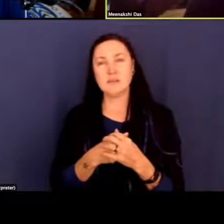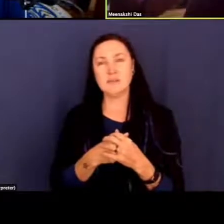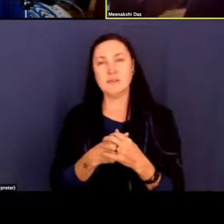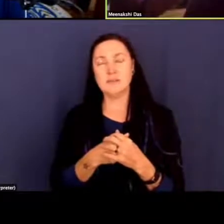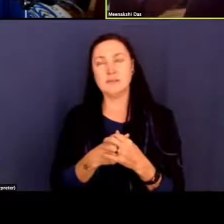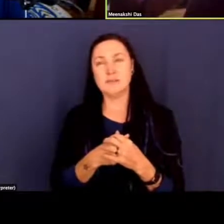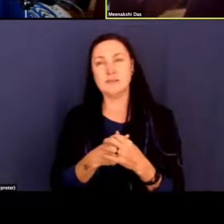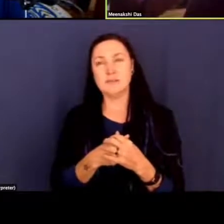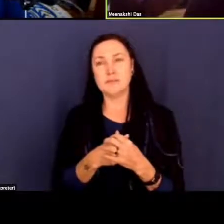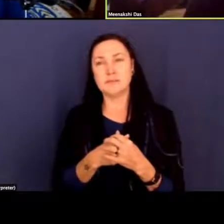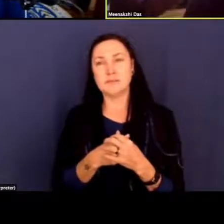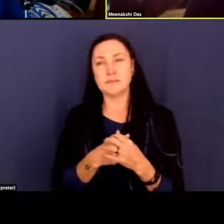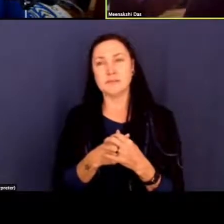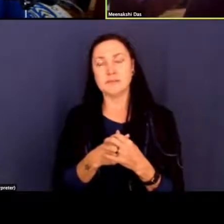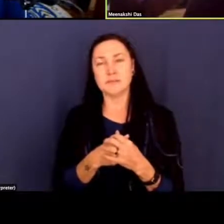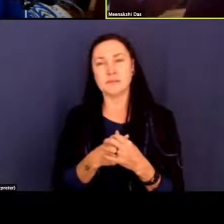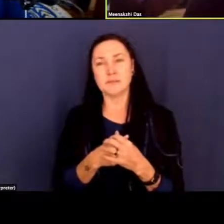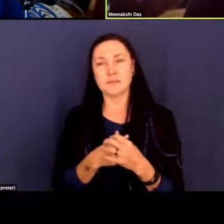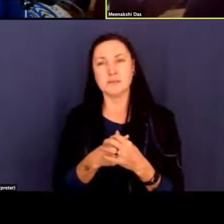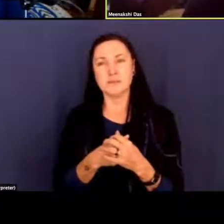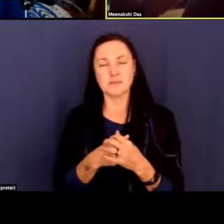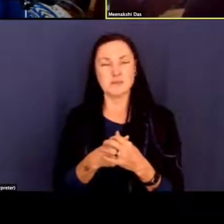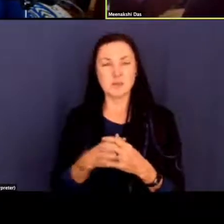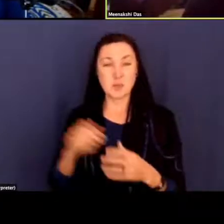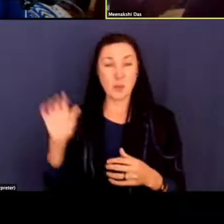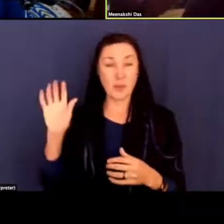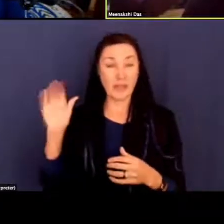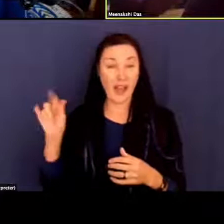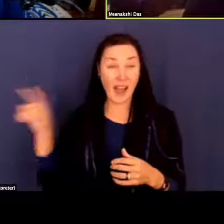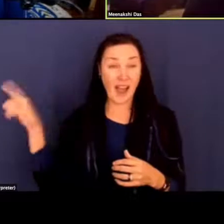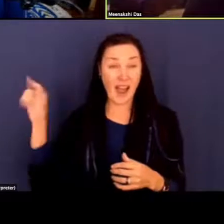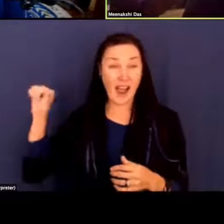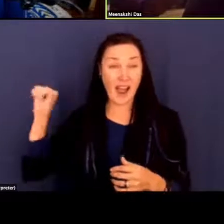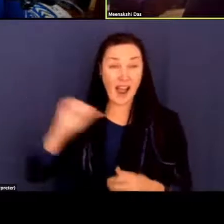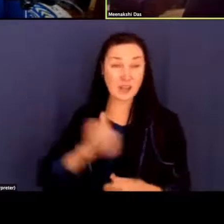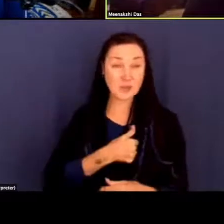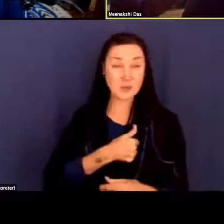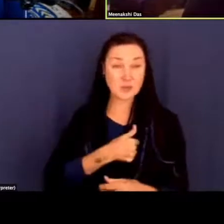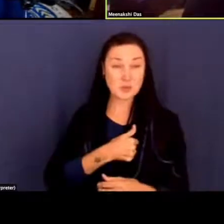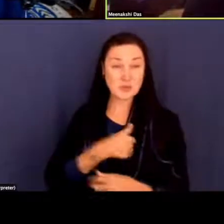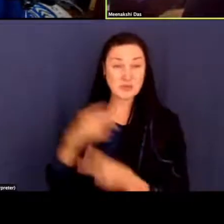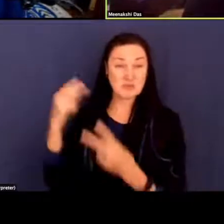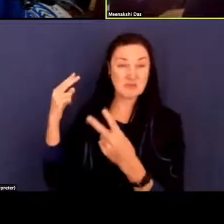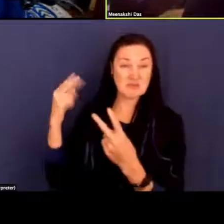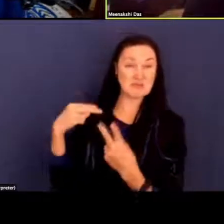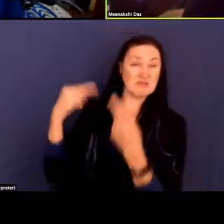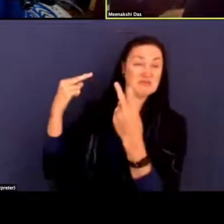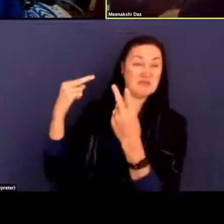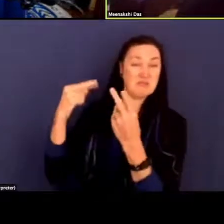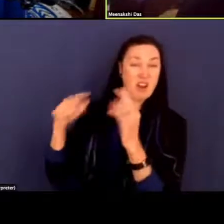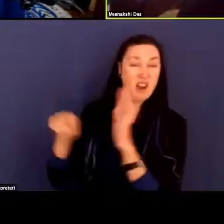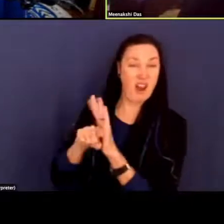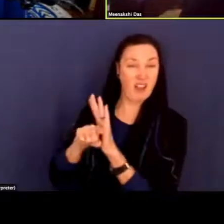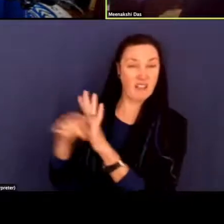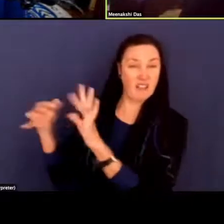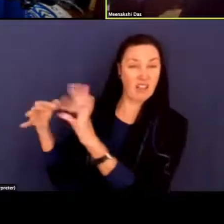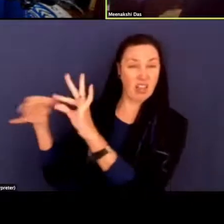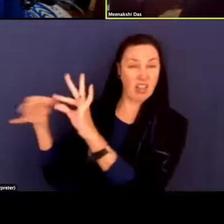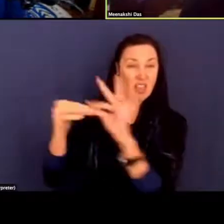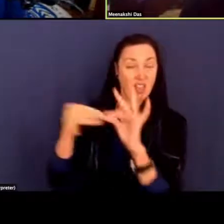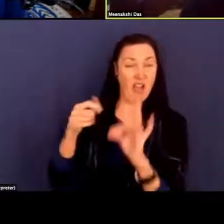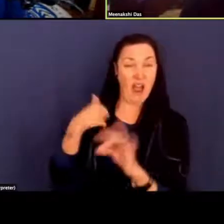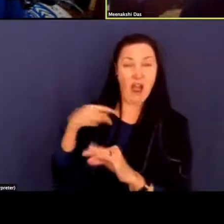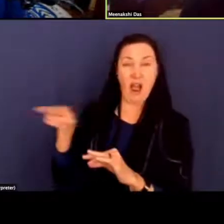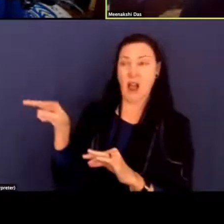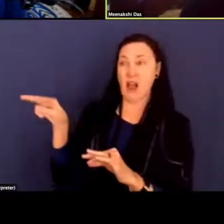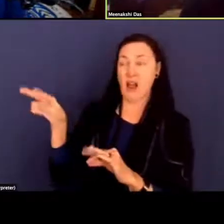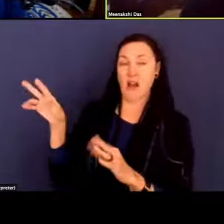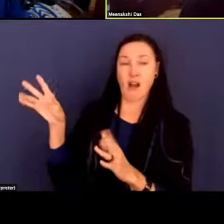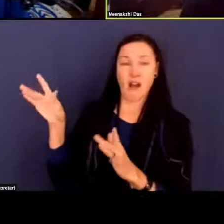internalizing thoughts that if I do ask for